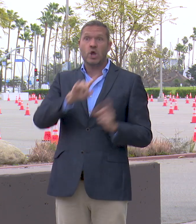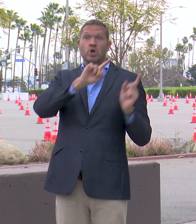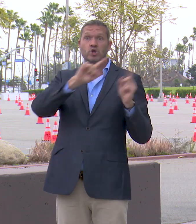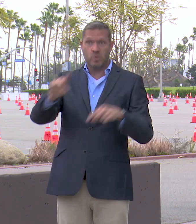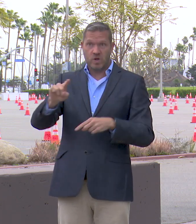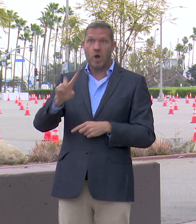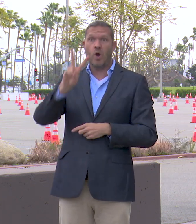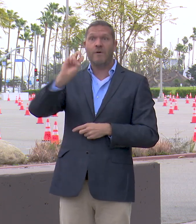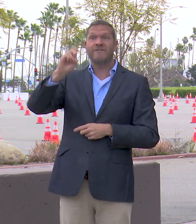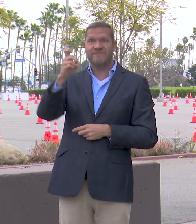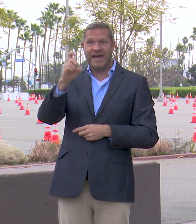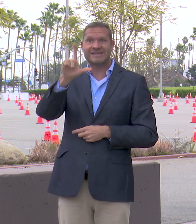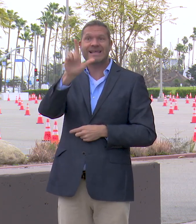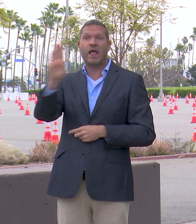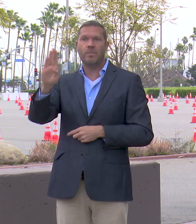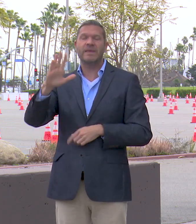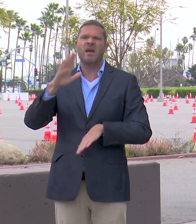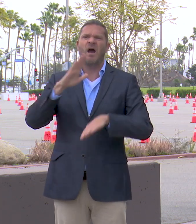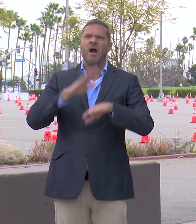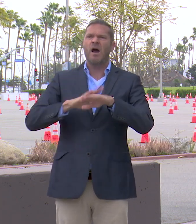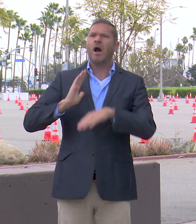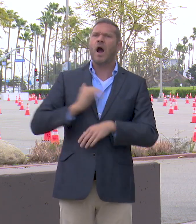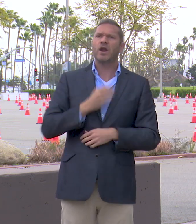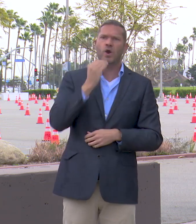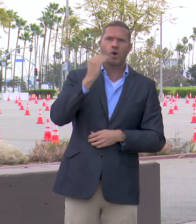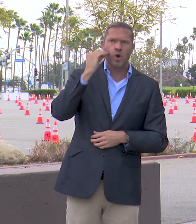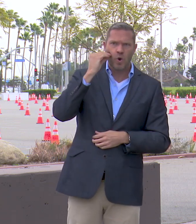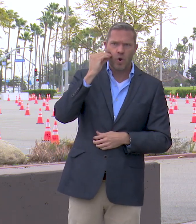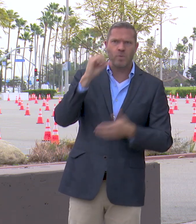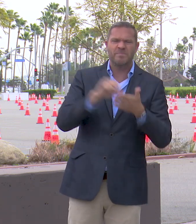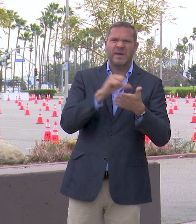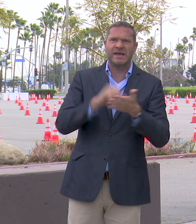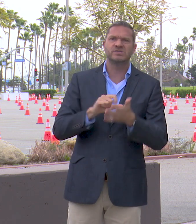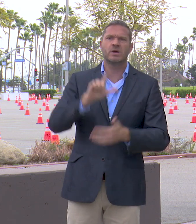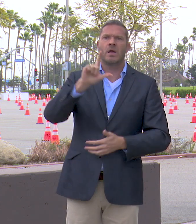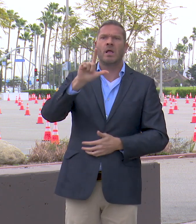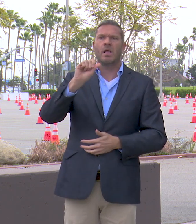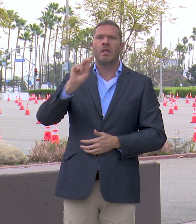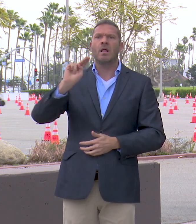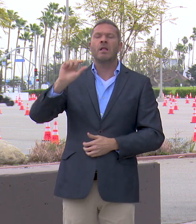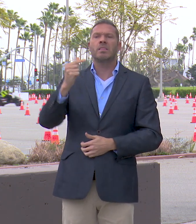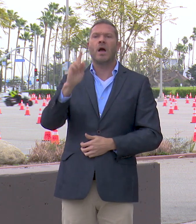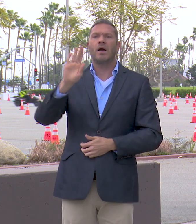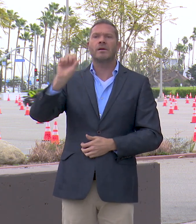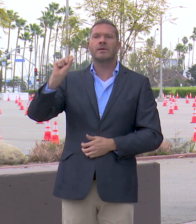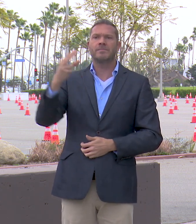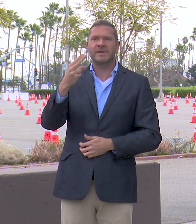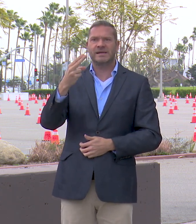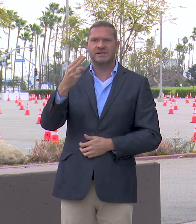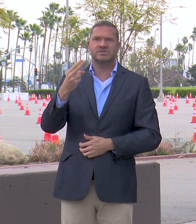There'll be a link on the home page or it's longbeach.gov/VaxLB where you'll be able to